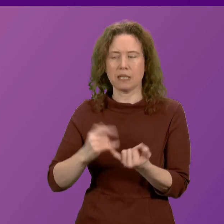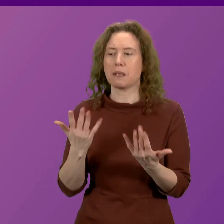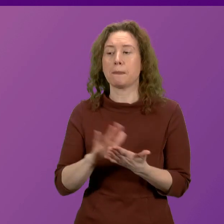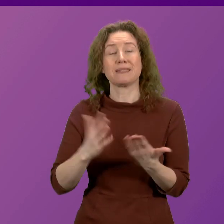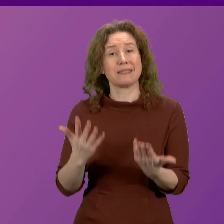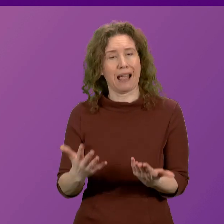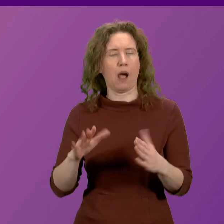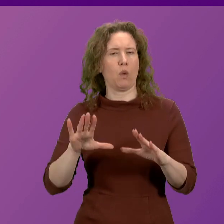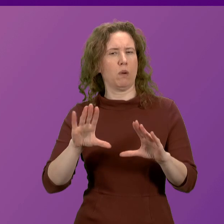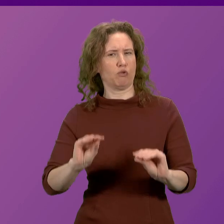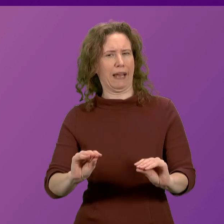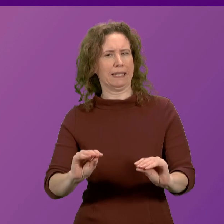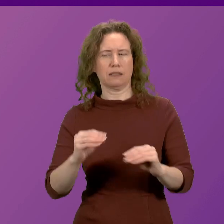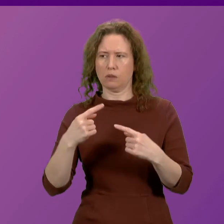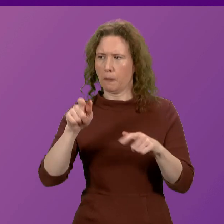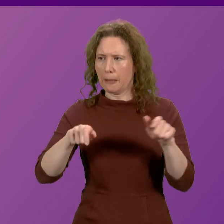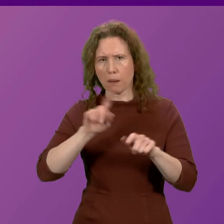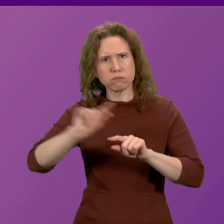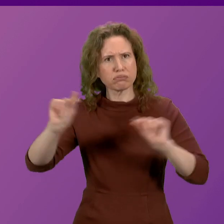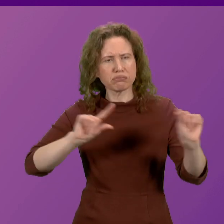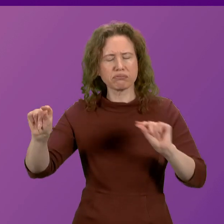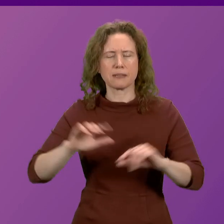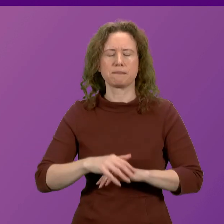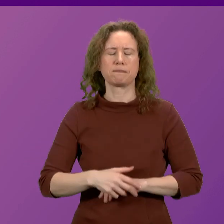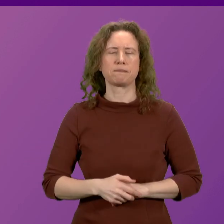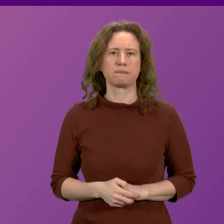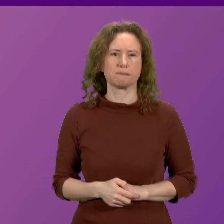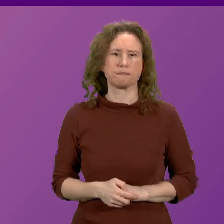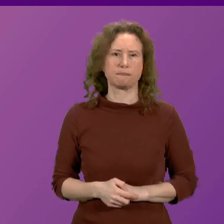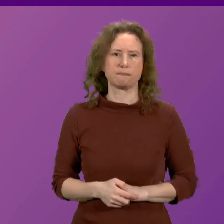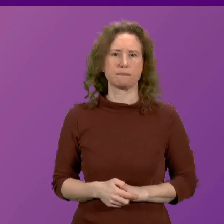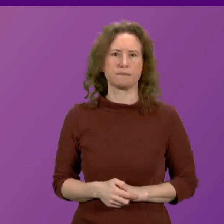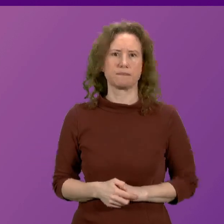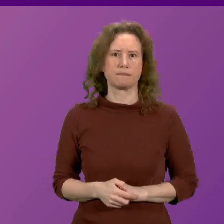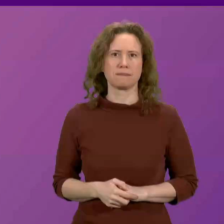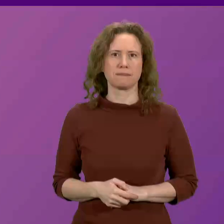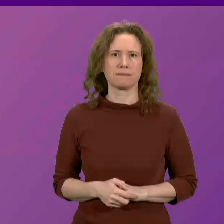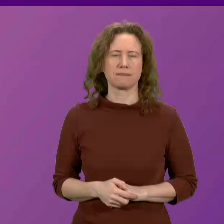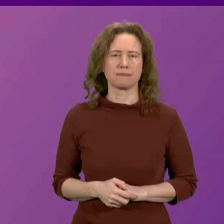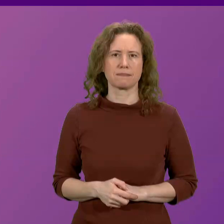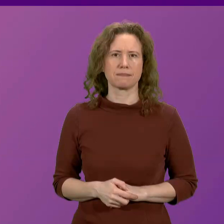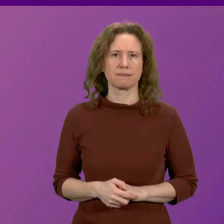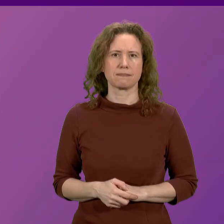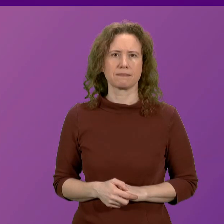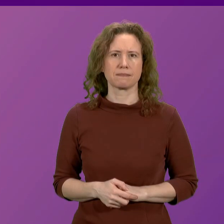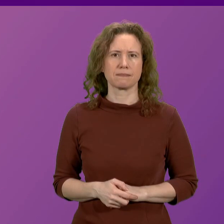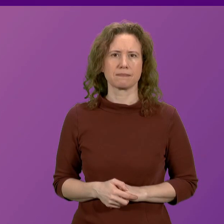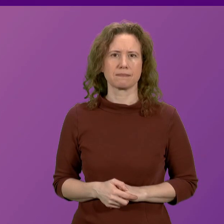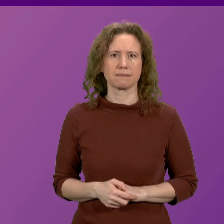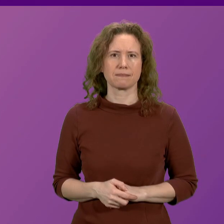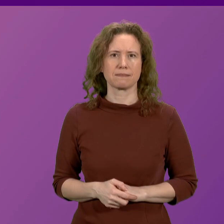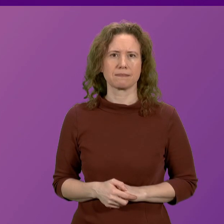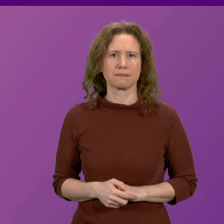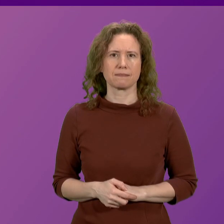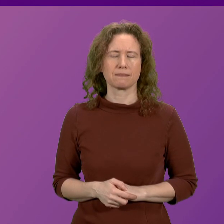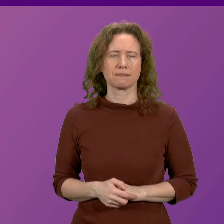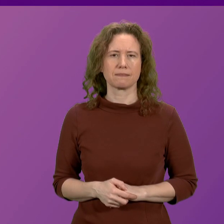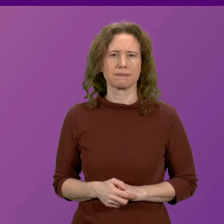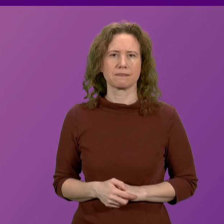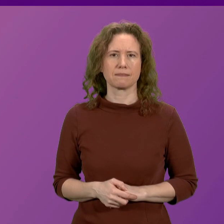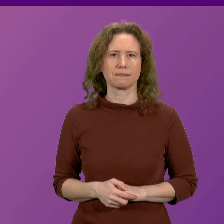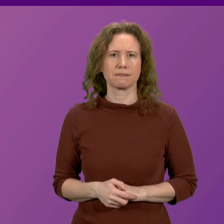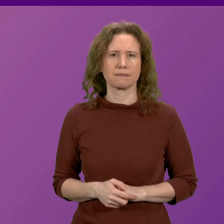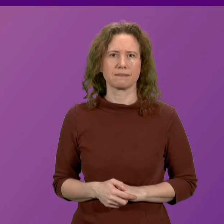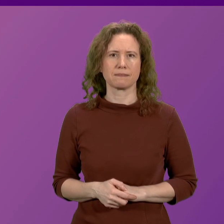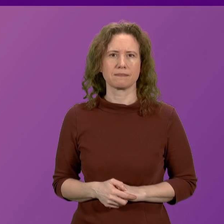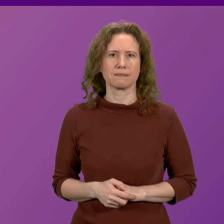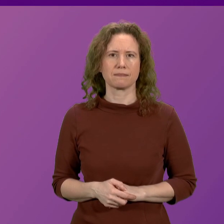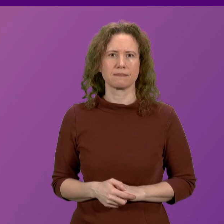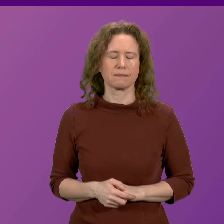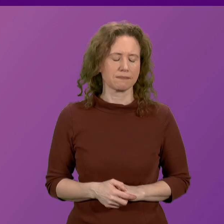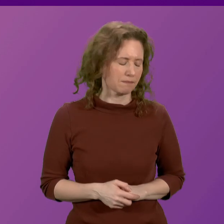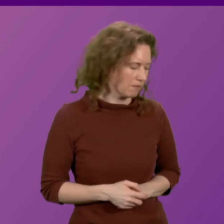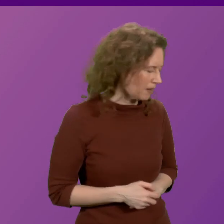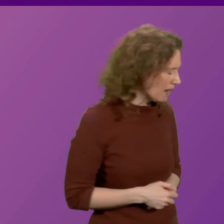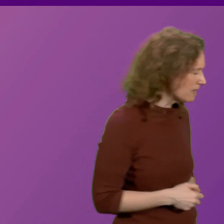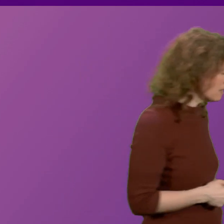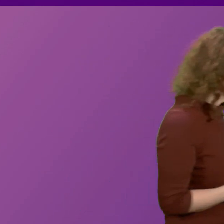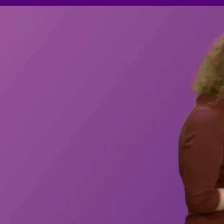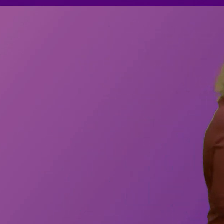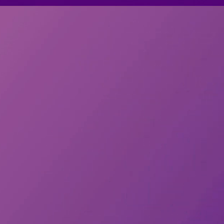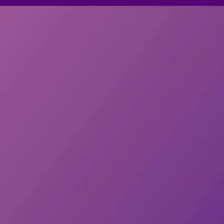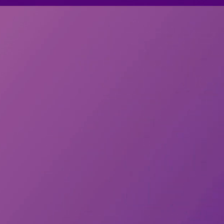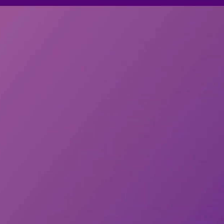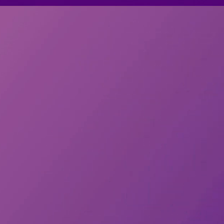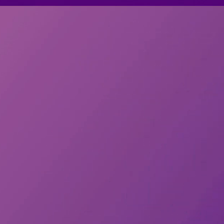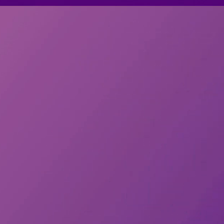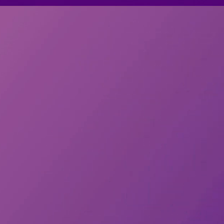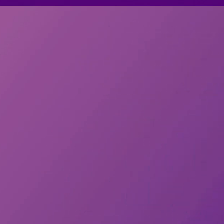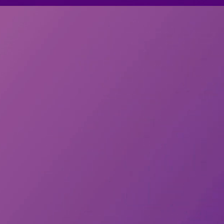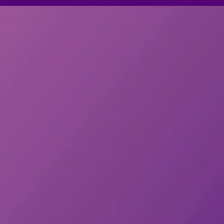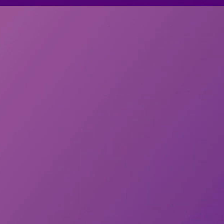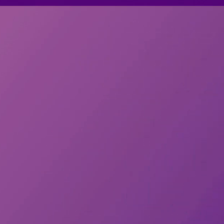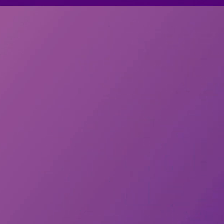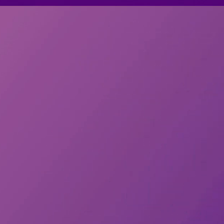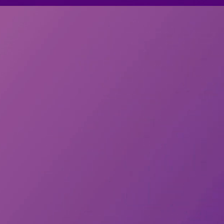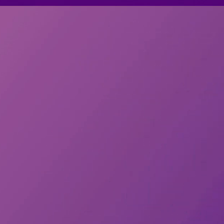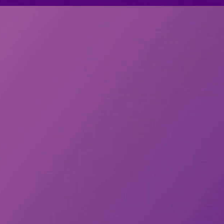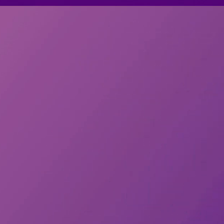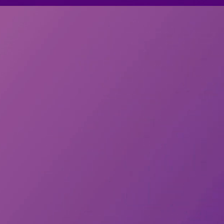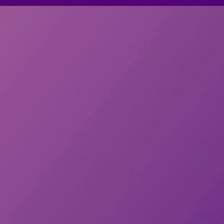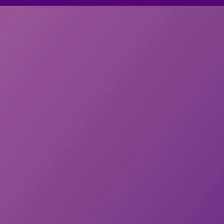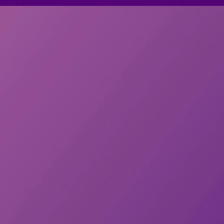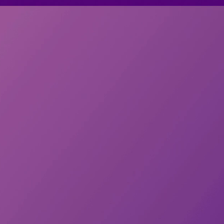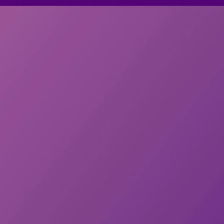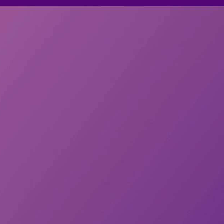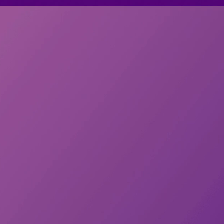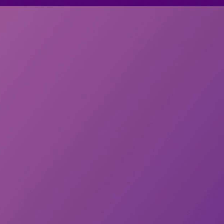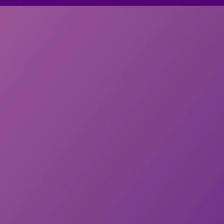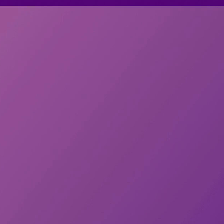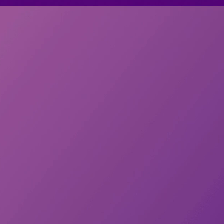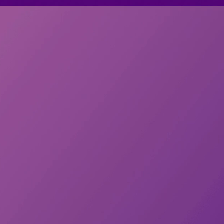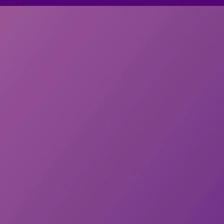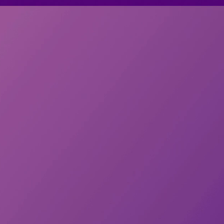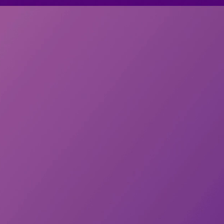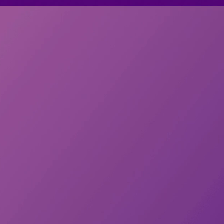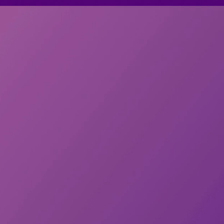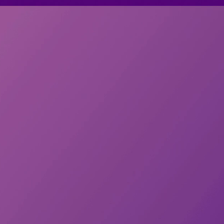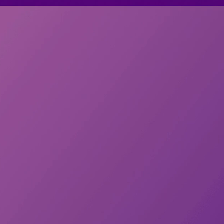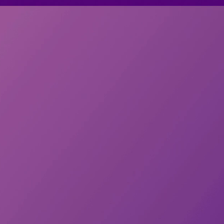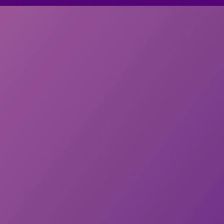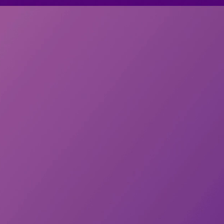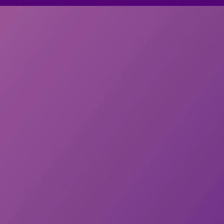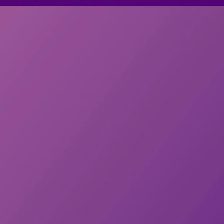short suspension to allow those leaving the chamber and the gallery to do so.